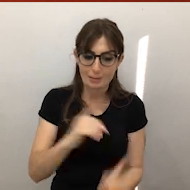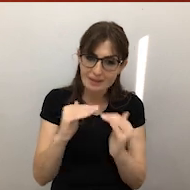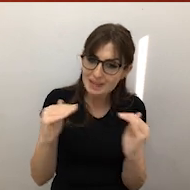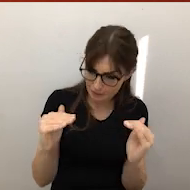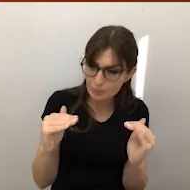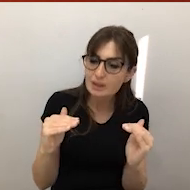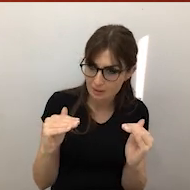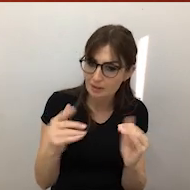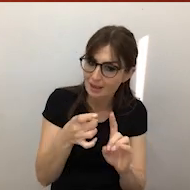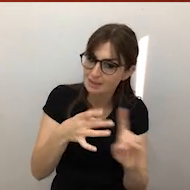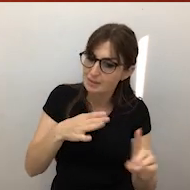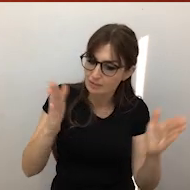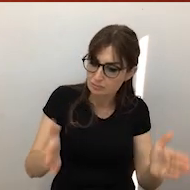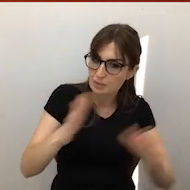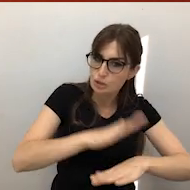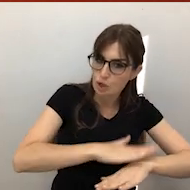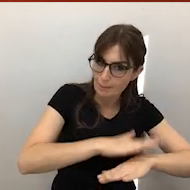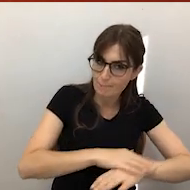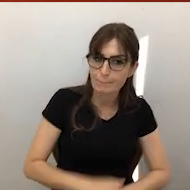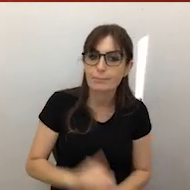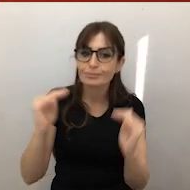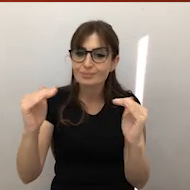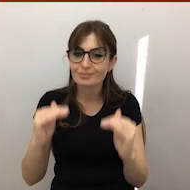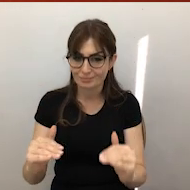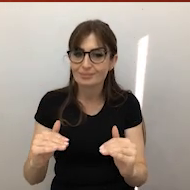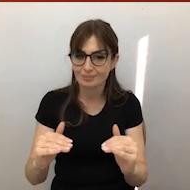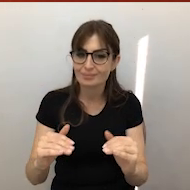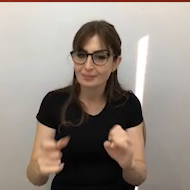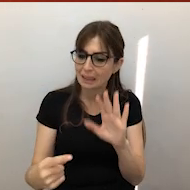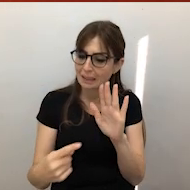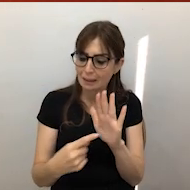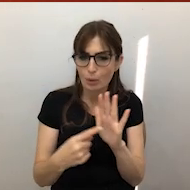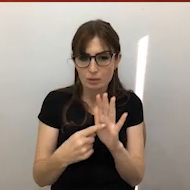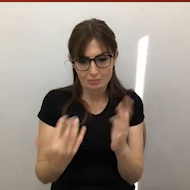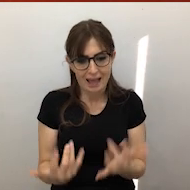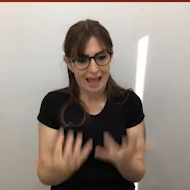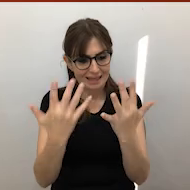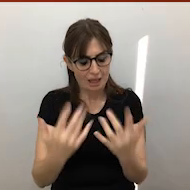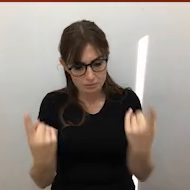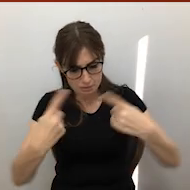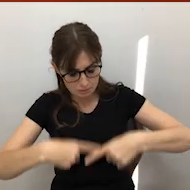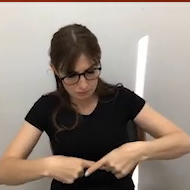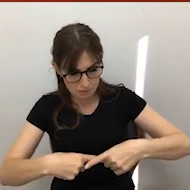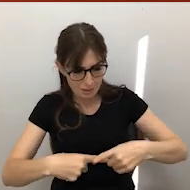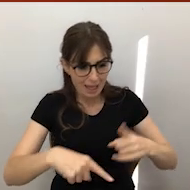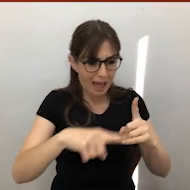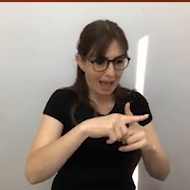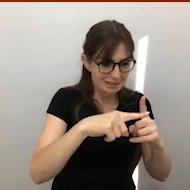and equity at a specific point in time. Second, the accounting equation is assets minus liabilities